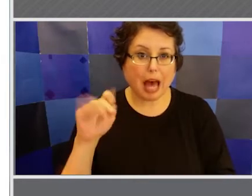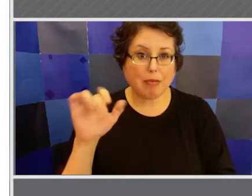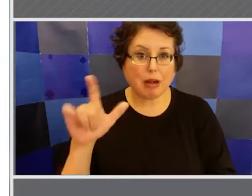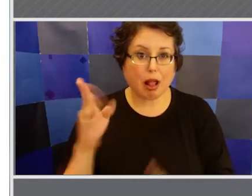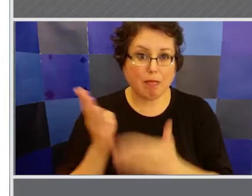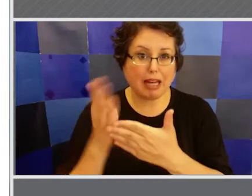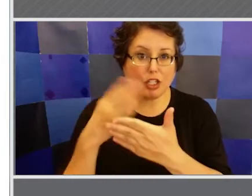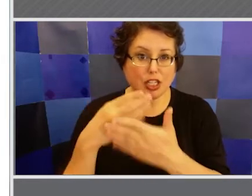capital budget.